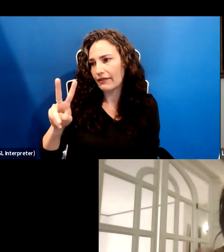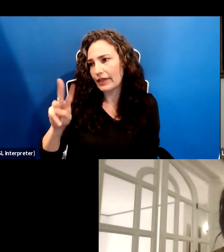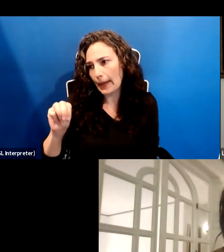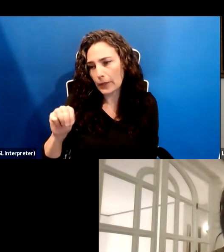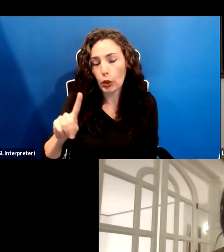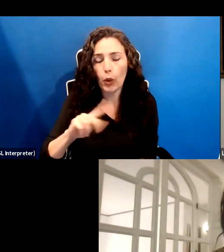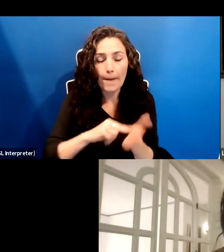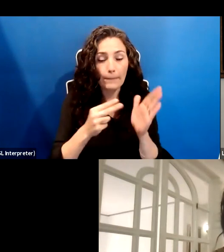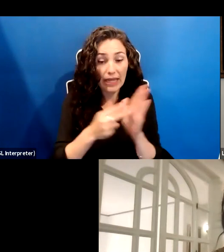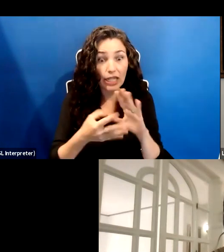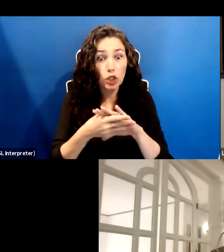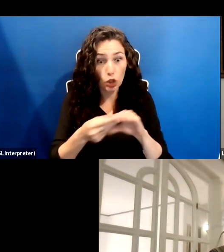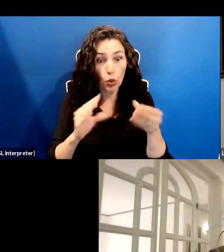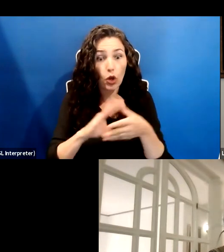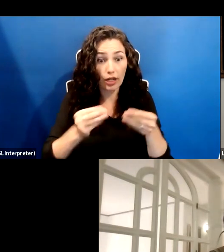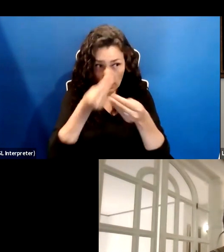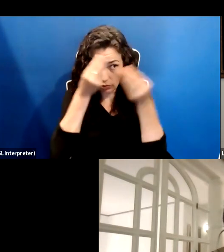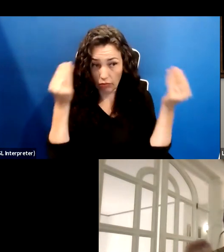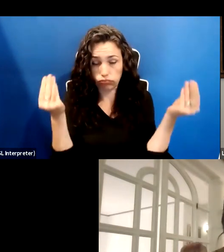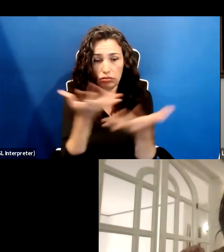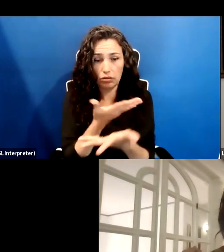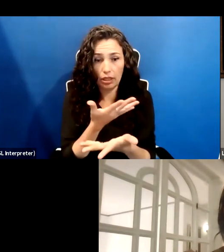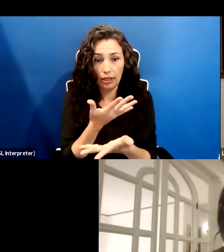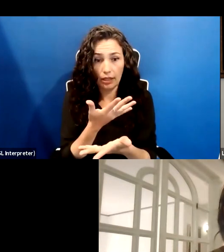where people ended up really shutting up about the whole thing.